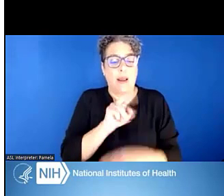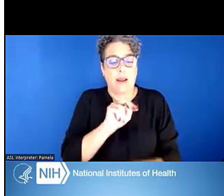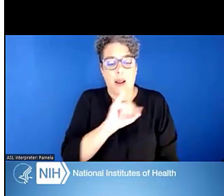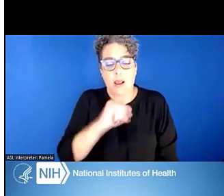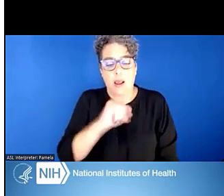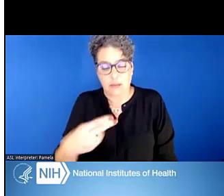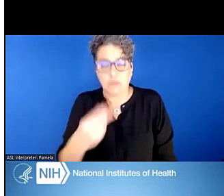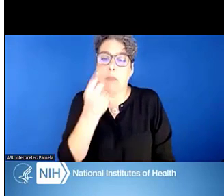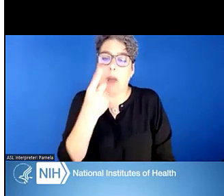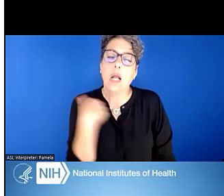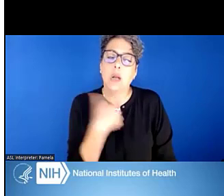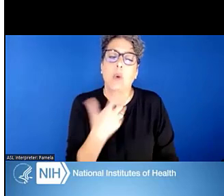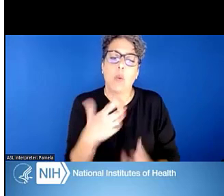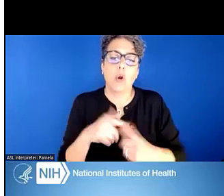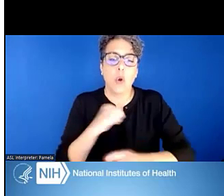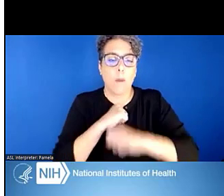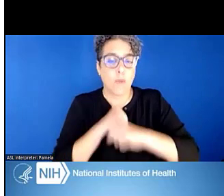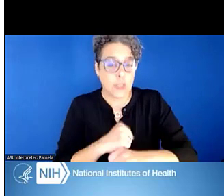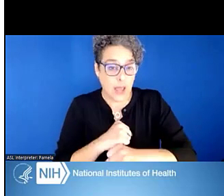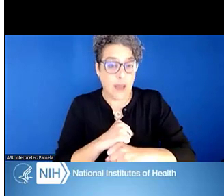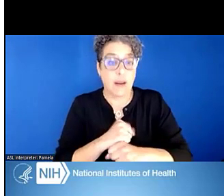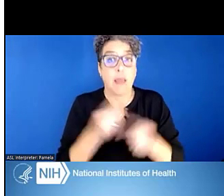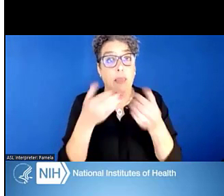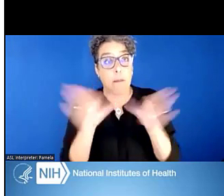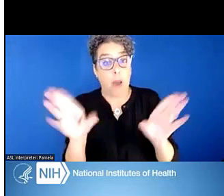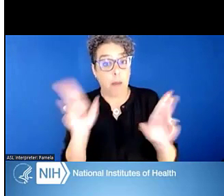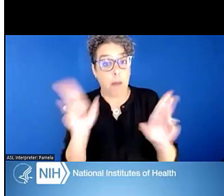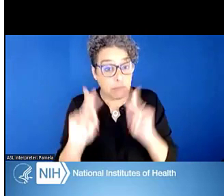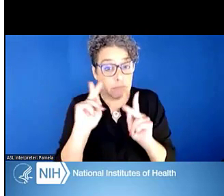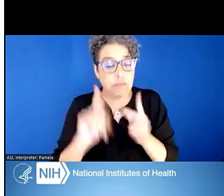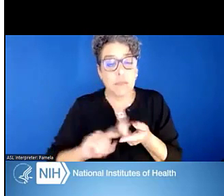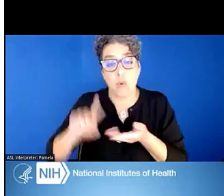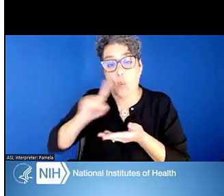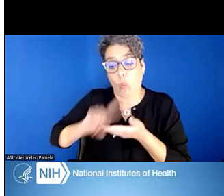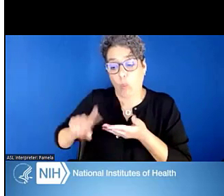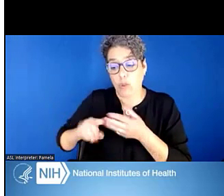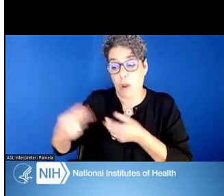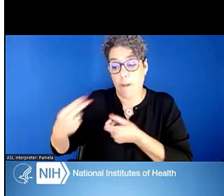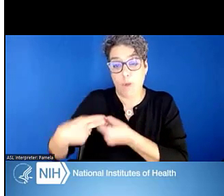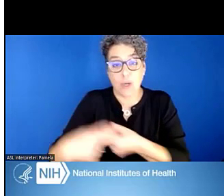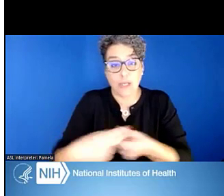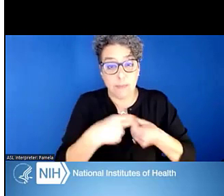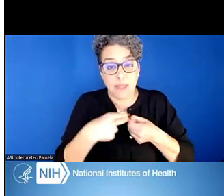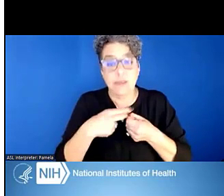We want to protect any research participants, the research itself, the research process and public funds.